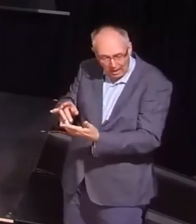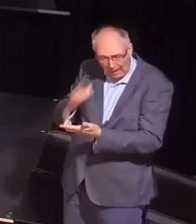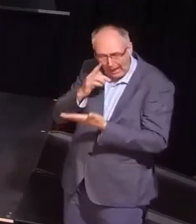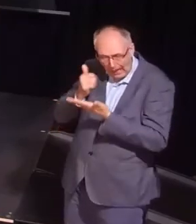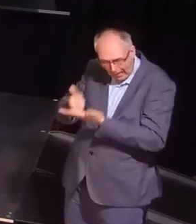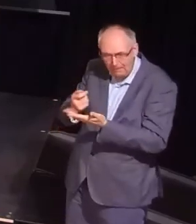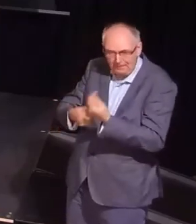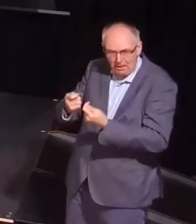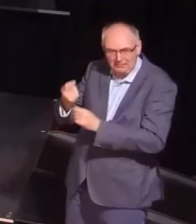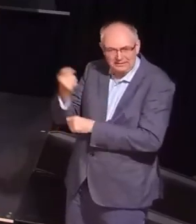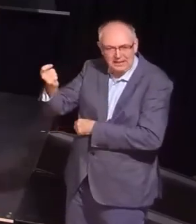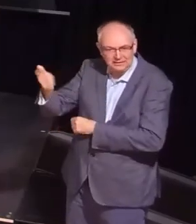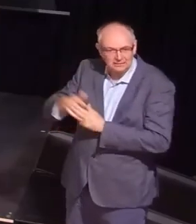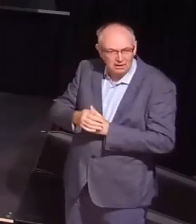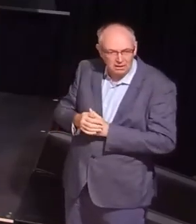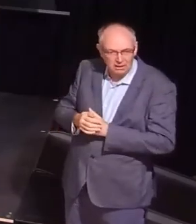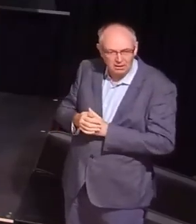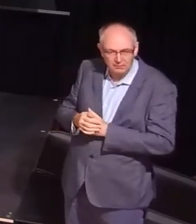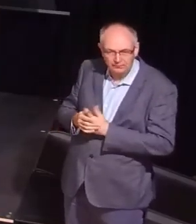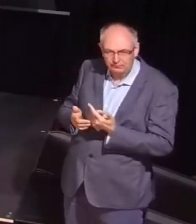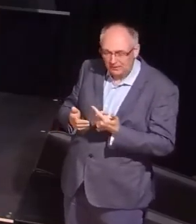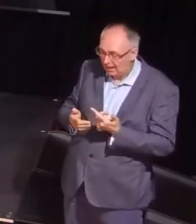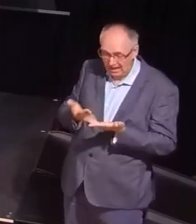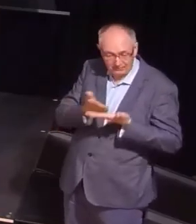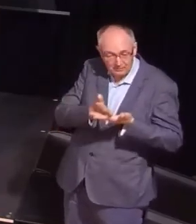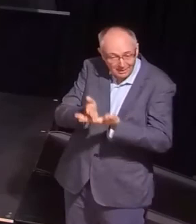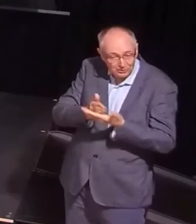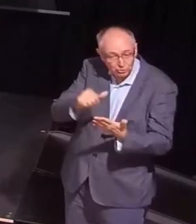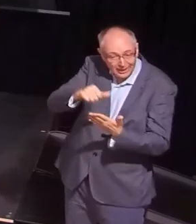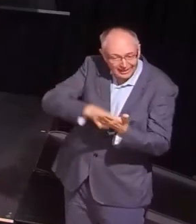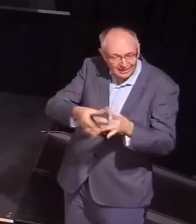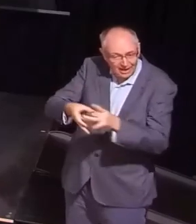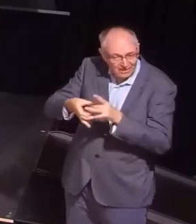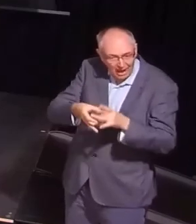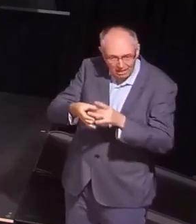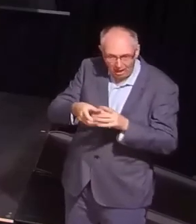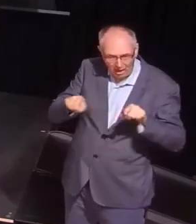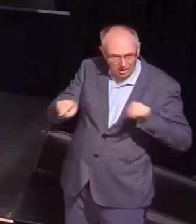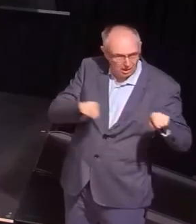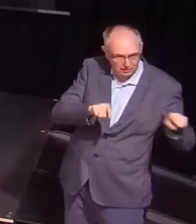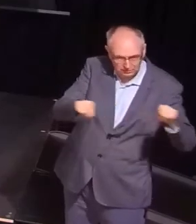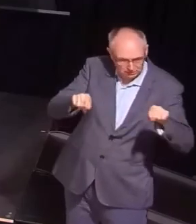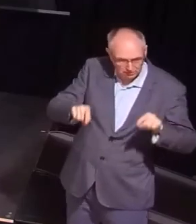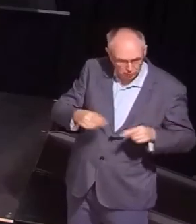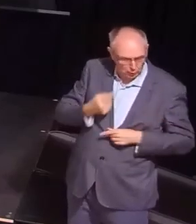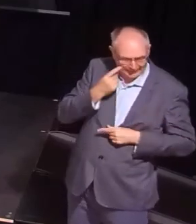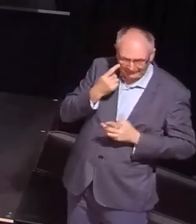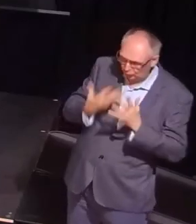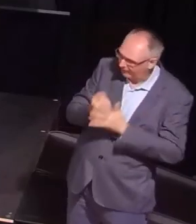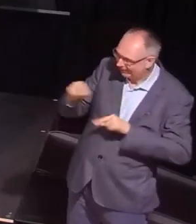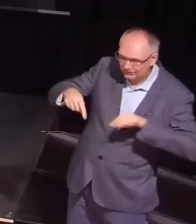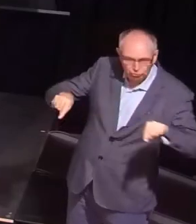Create shared lists of allies so that people can easily find one another to collaborate.